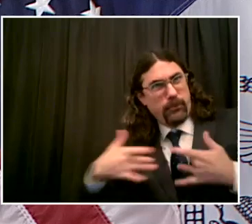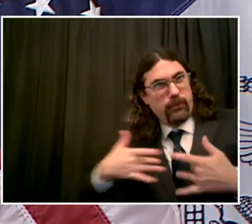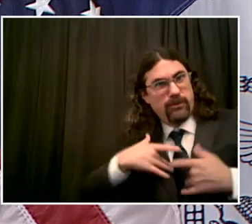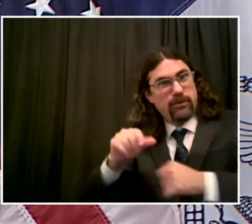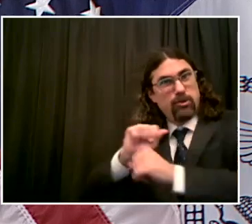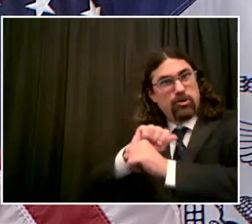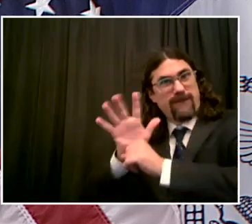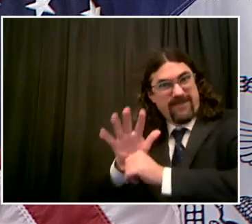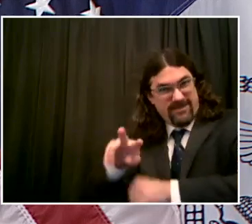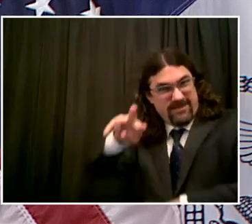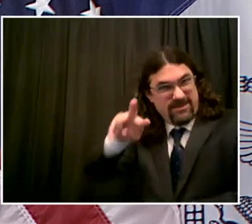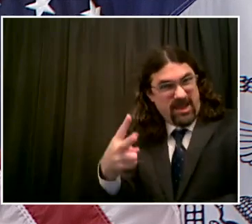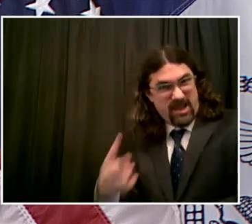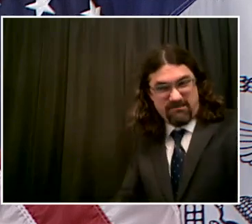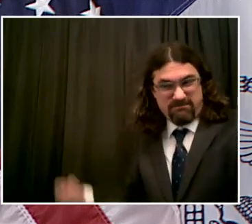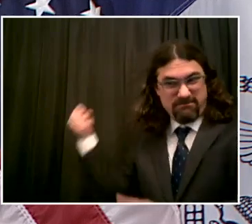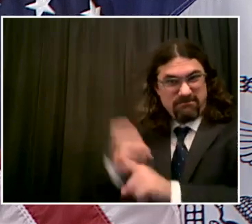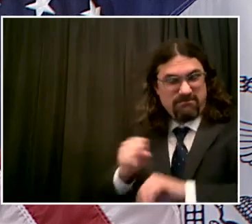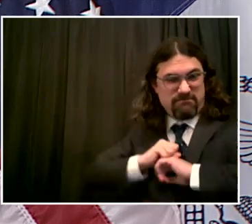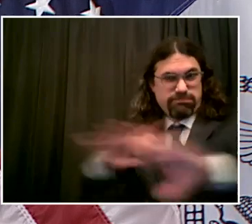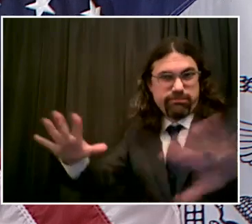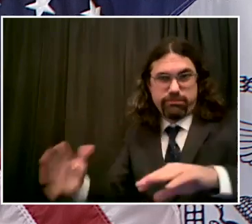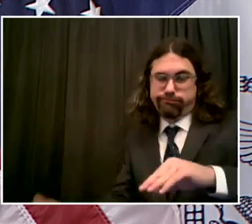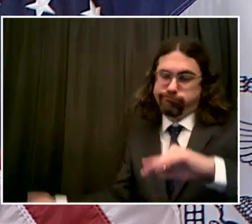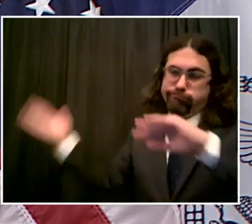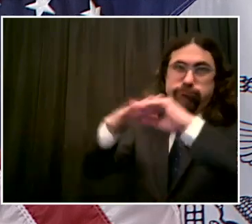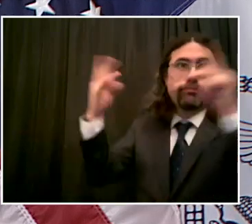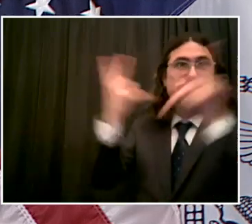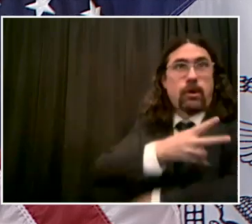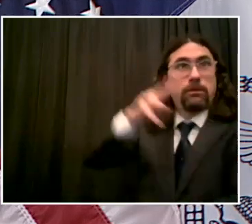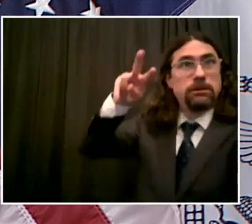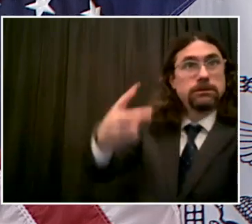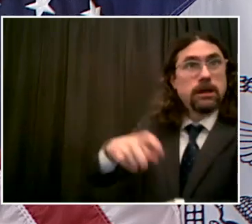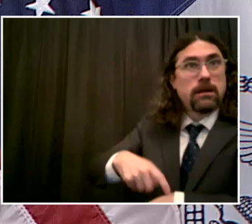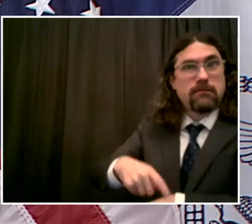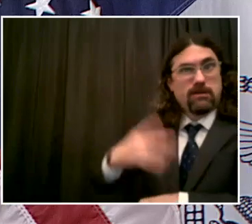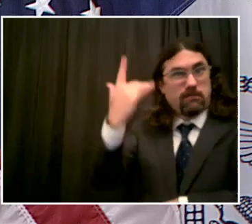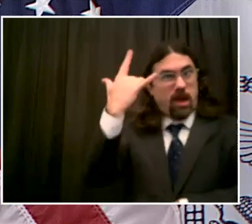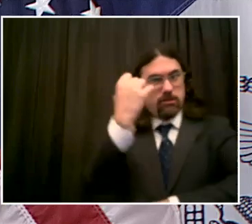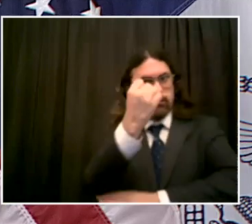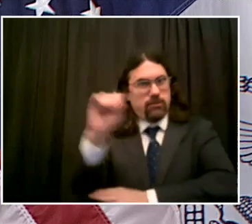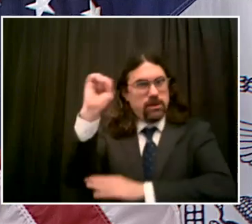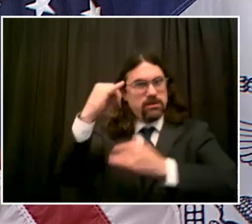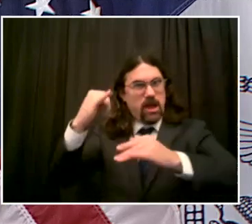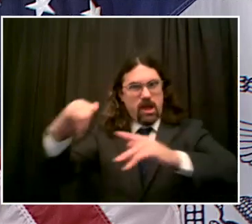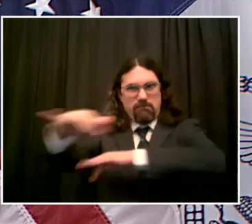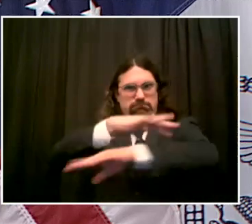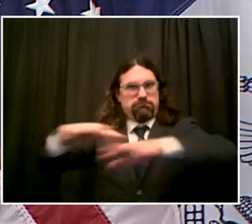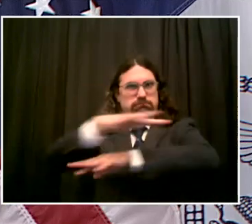YE. S ARE YOU WORRIED ABOUT A COSENDWA VOFE THE CORONAVIRUS IN THE CITY GIVEN ALL THESE LARGE PROTEST AND PEOPLE NOT